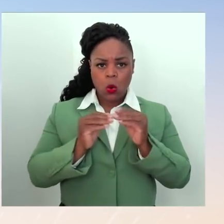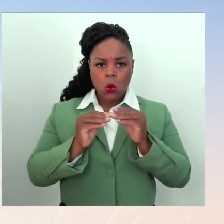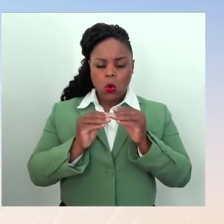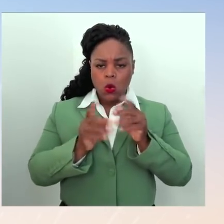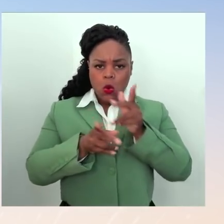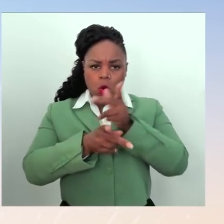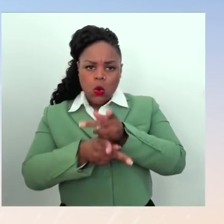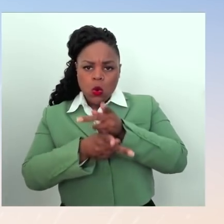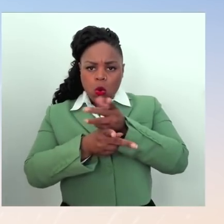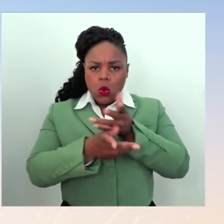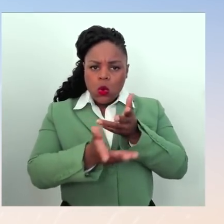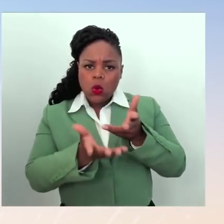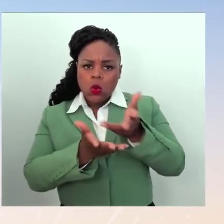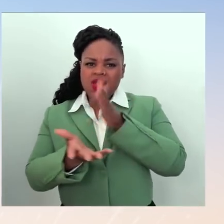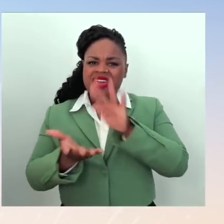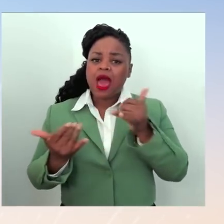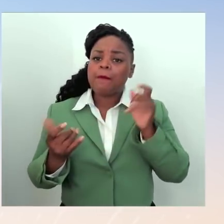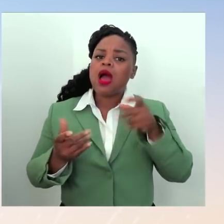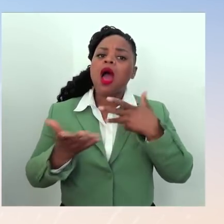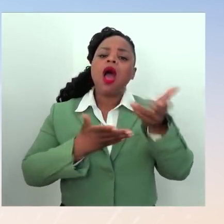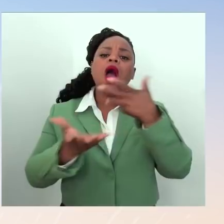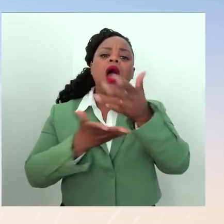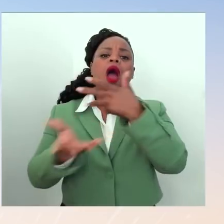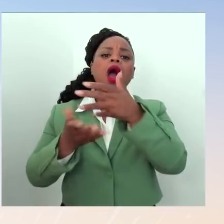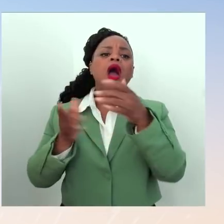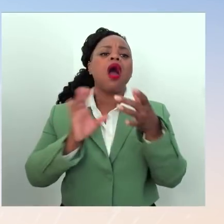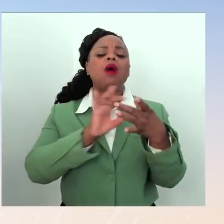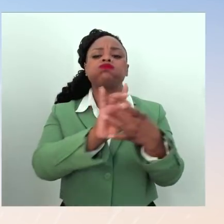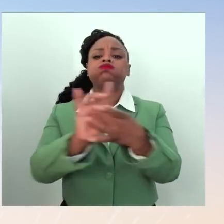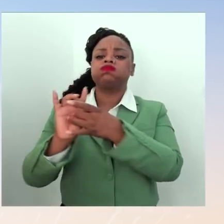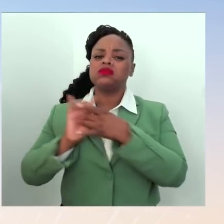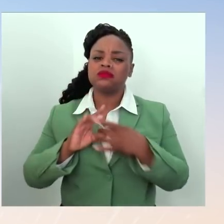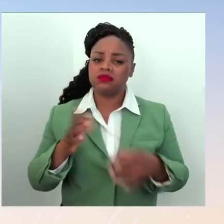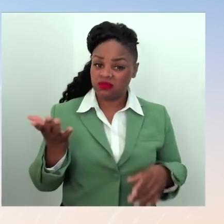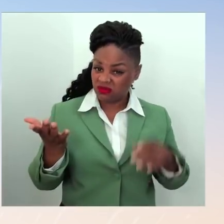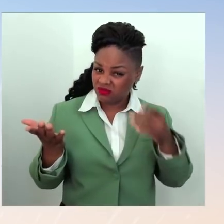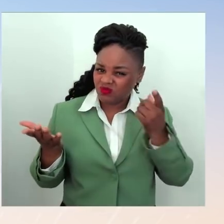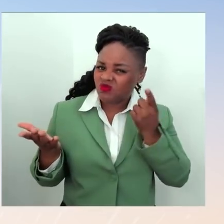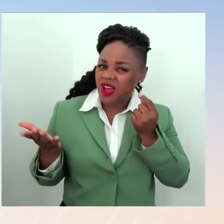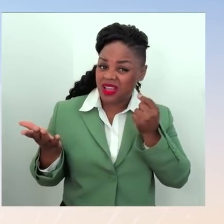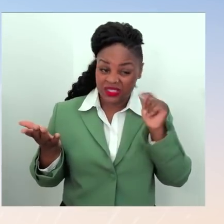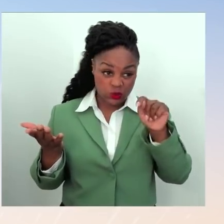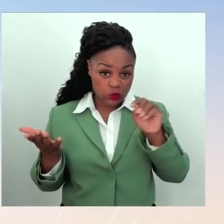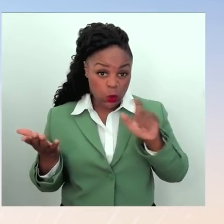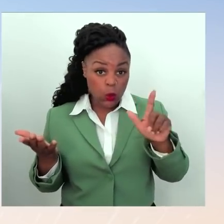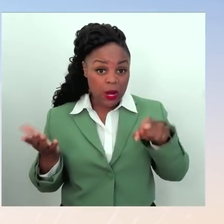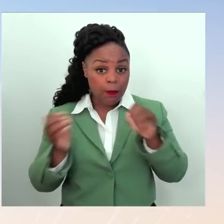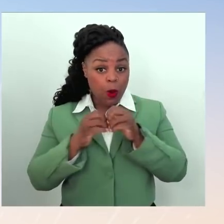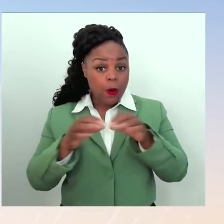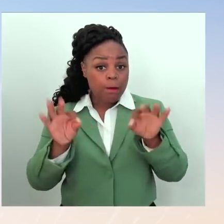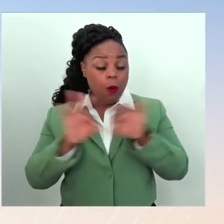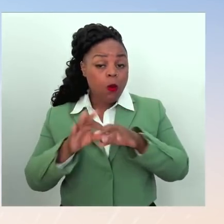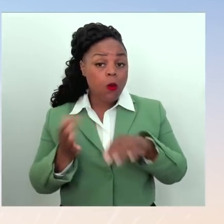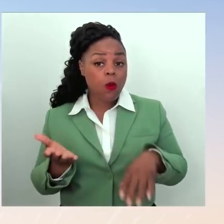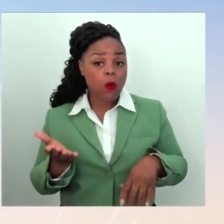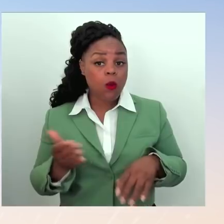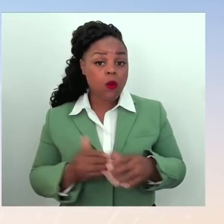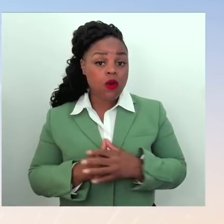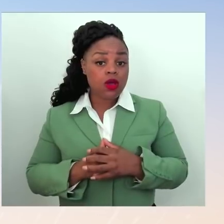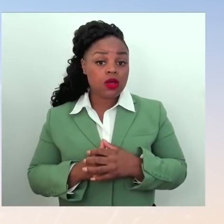because there are a range of issues that are important in each of those -- in each of those relationships. One, as it relates to Saudi Arabia,